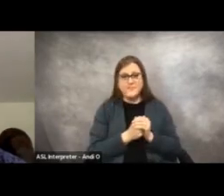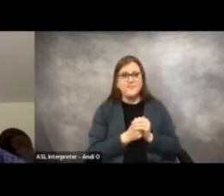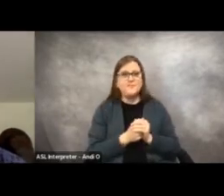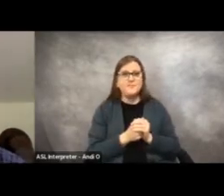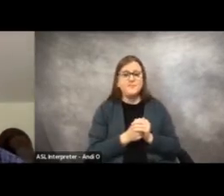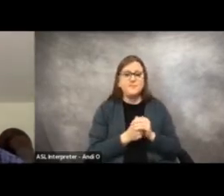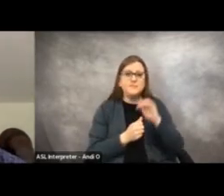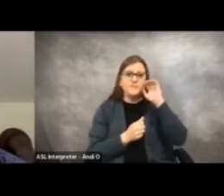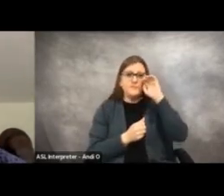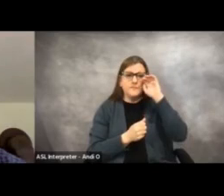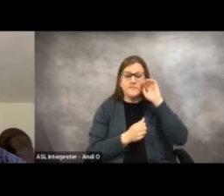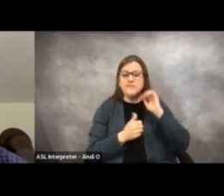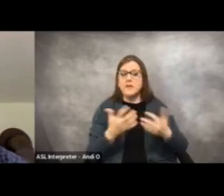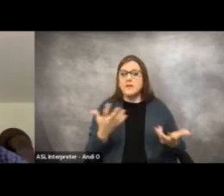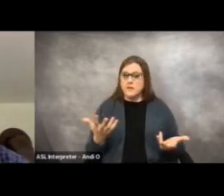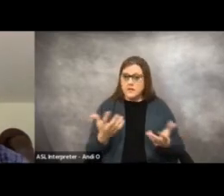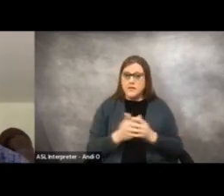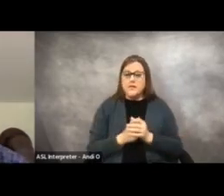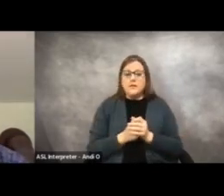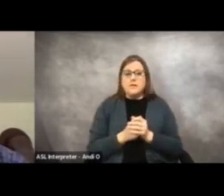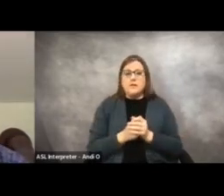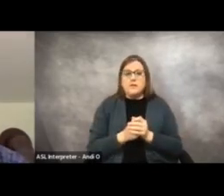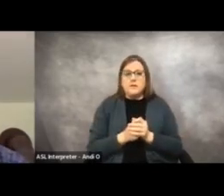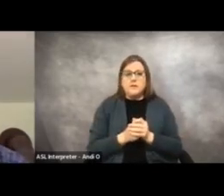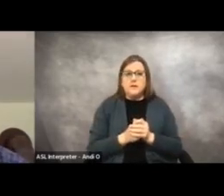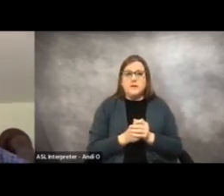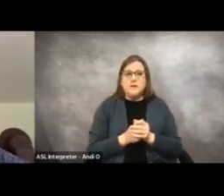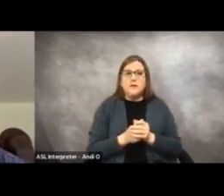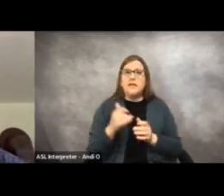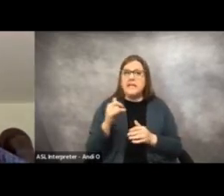Now, once you've established the